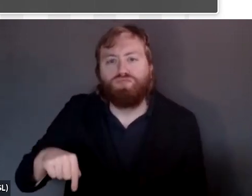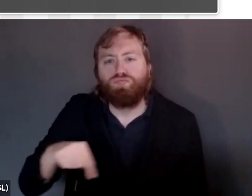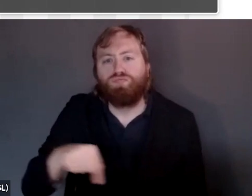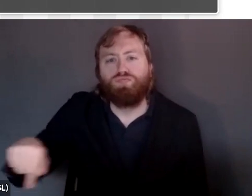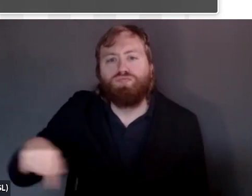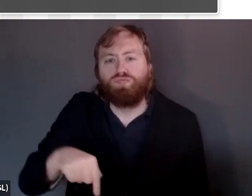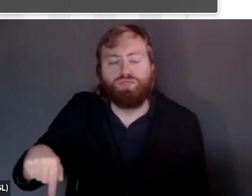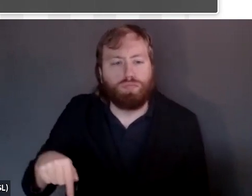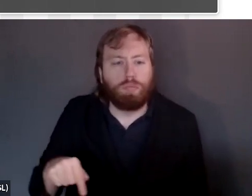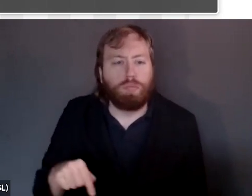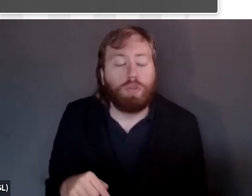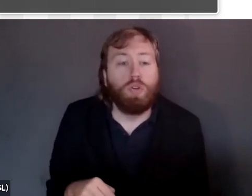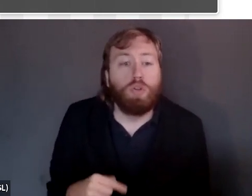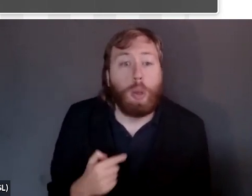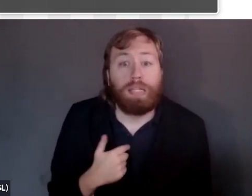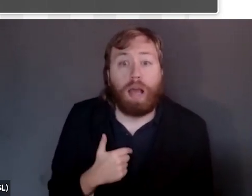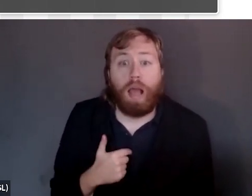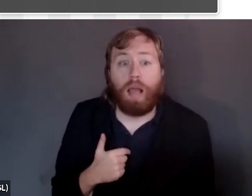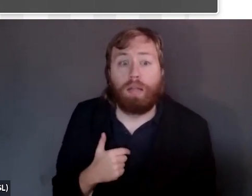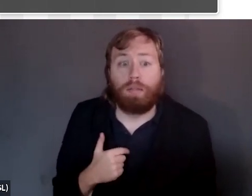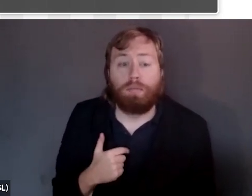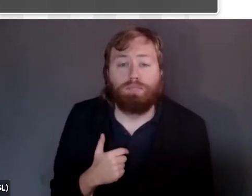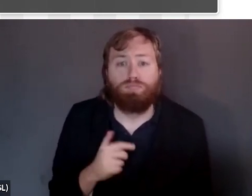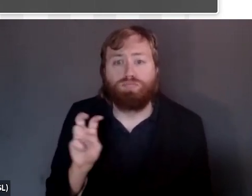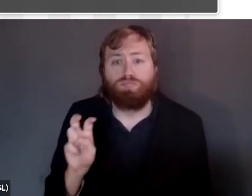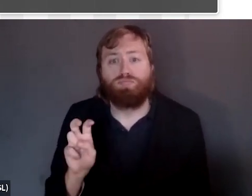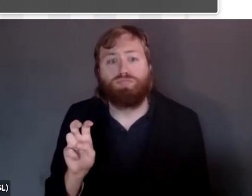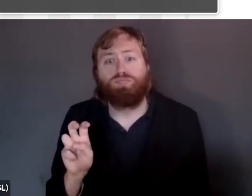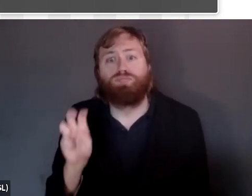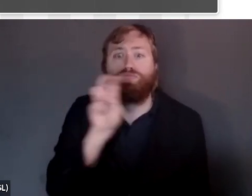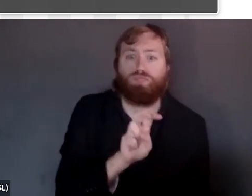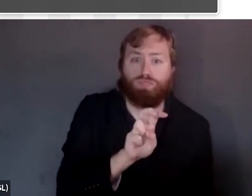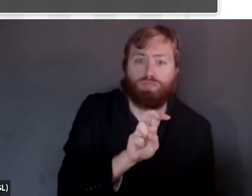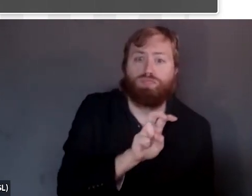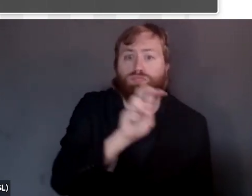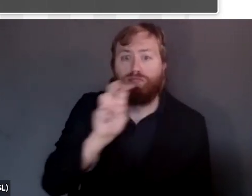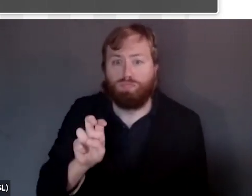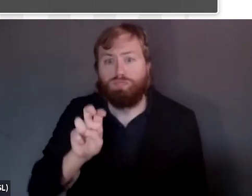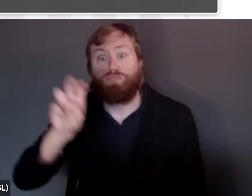as I move from one column to the next column, the screen reader says,